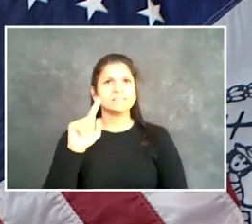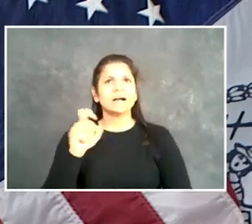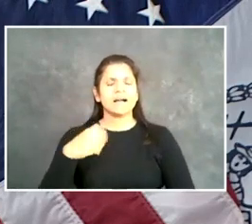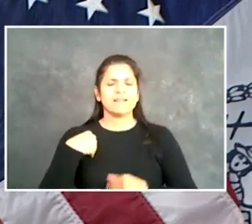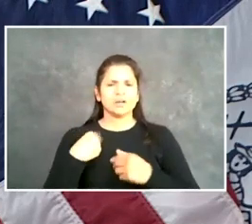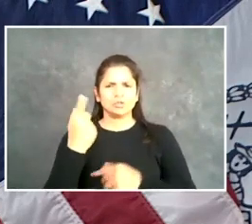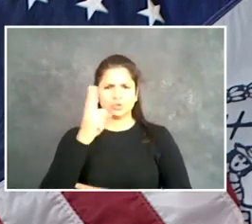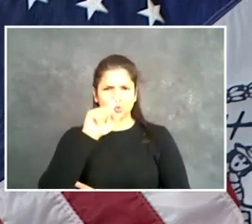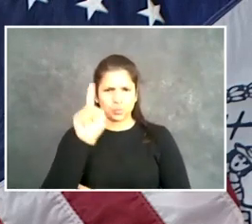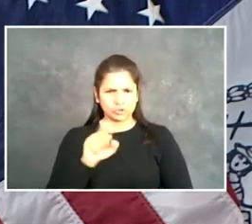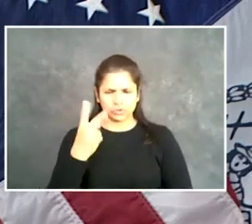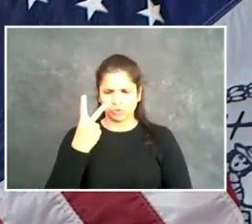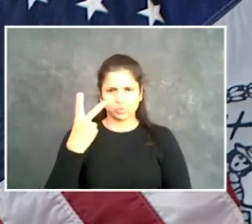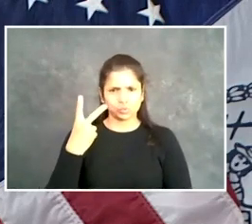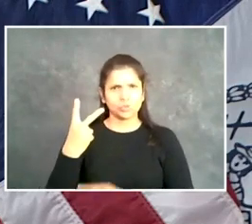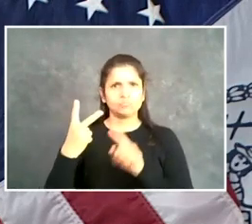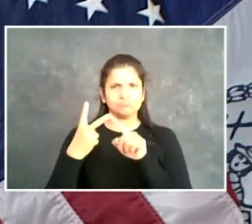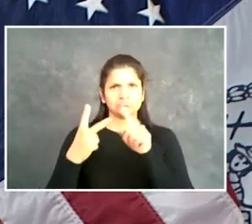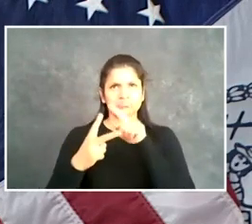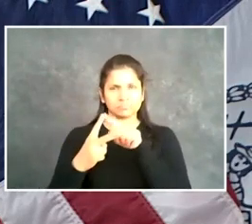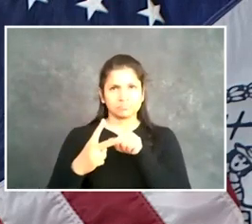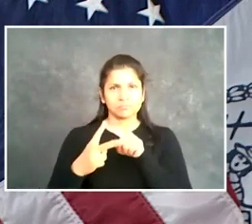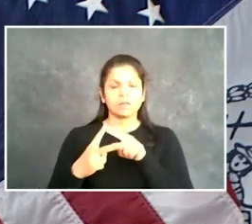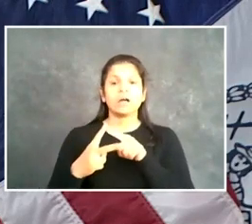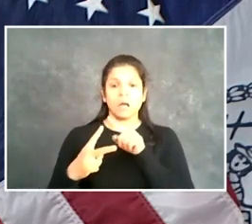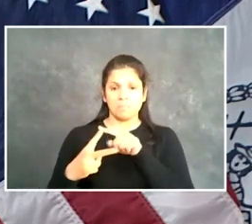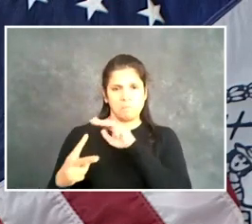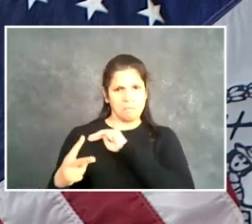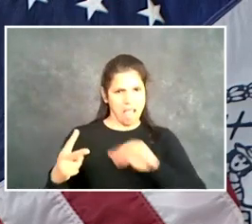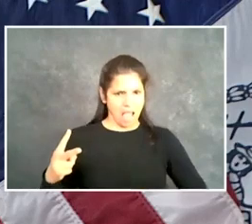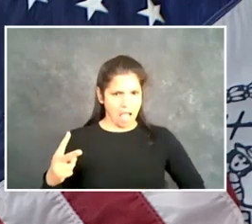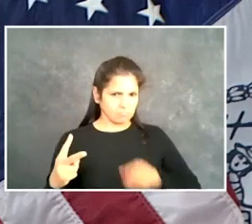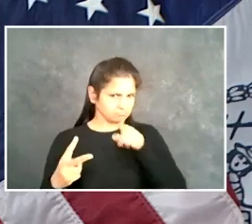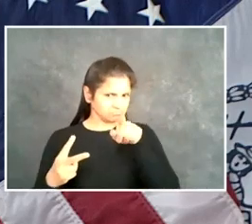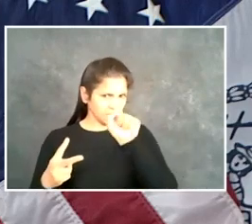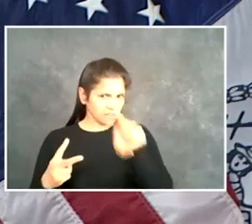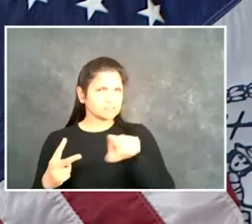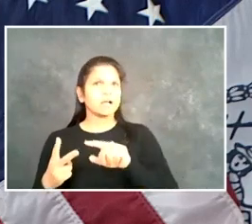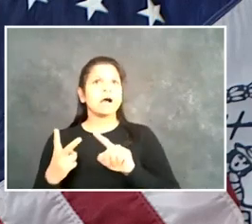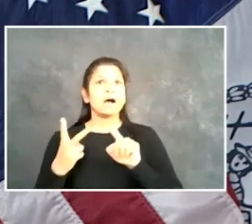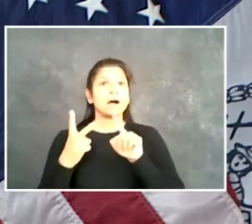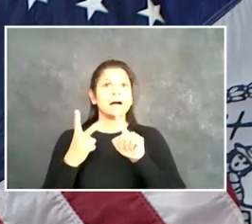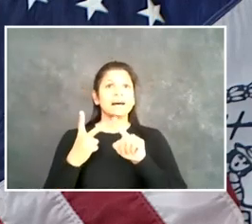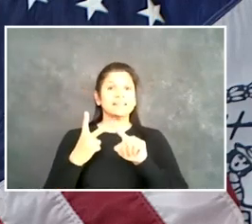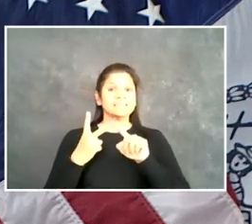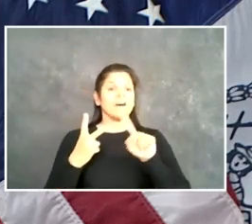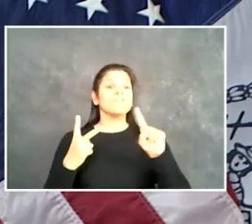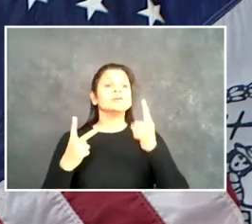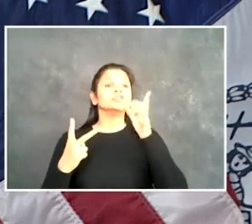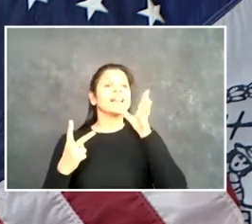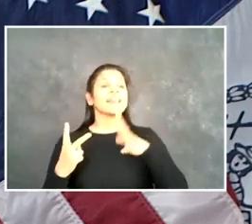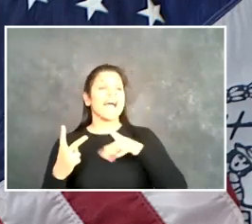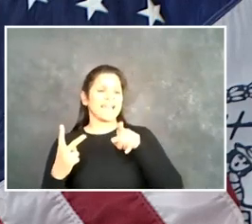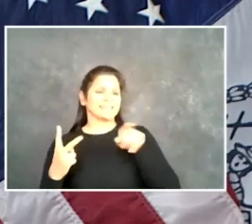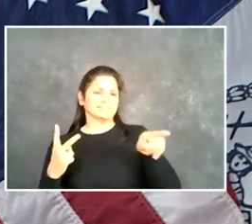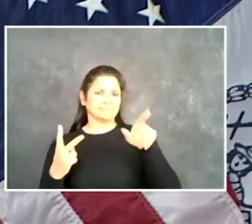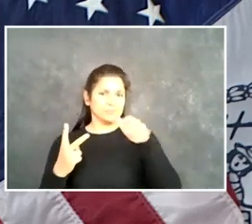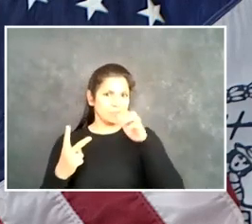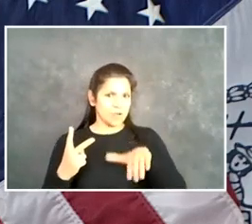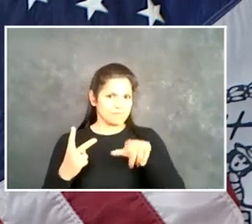FOR MISS McCRAY. FOR YOU, YOU ADDRESSED THE HOMELESS IN THE SHELTERS.